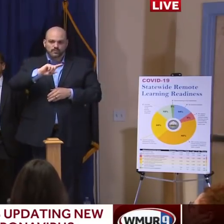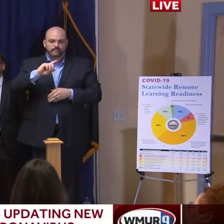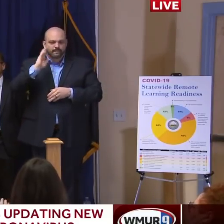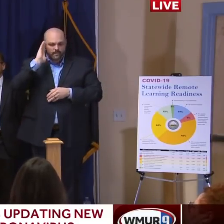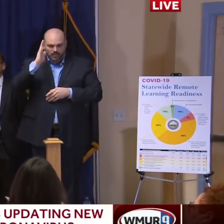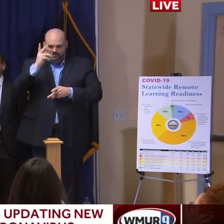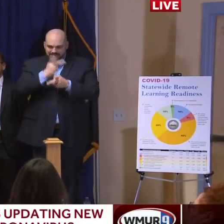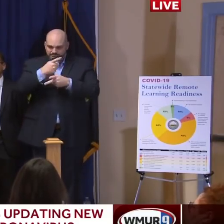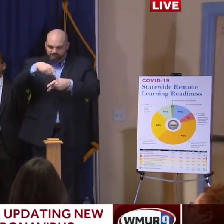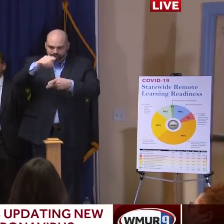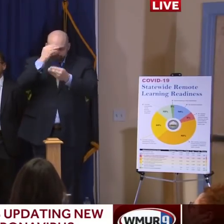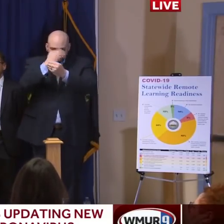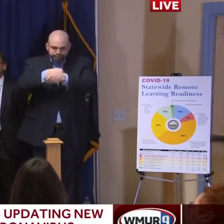WE WANT PEOPLE TO KNOW WE WILL BE HERE FOR THEM AND BE